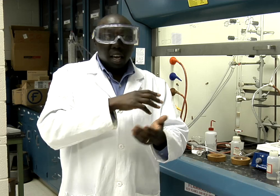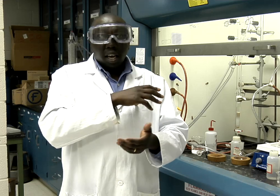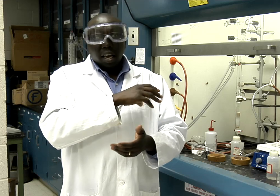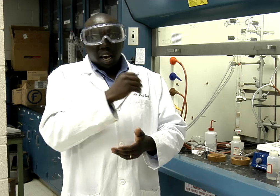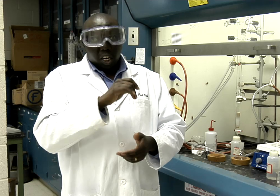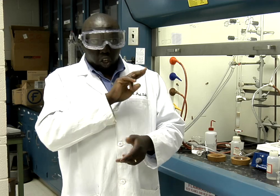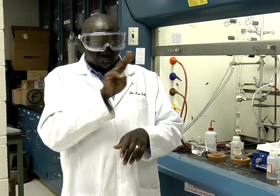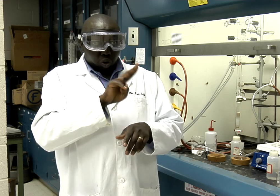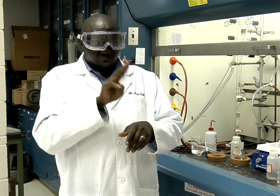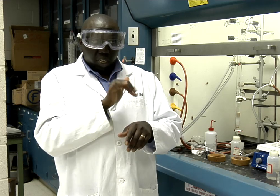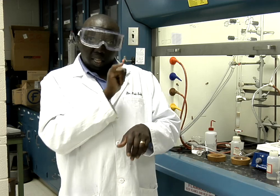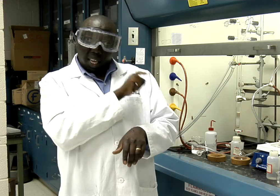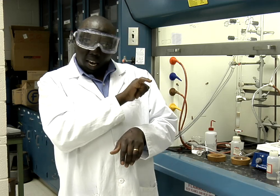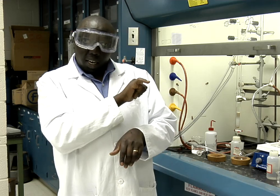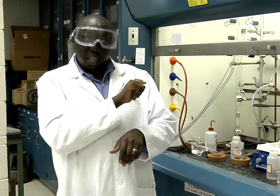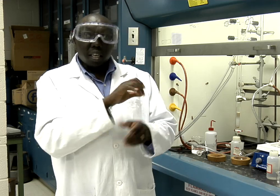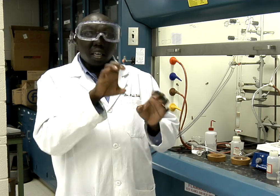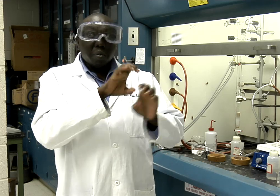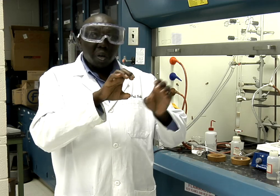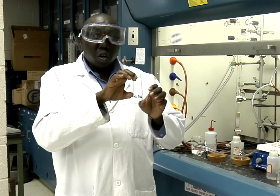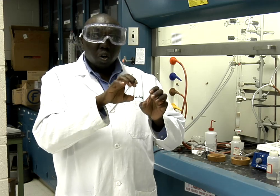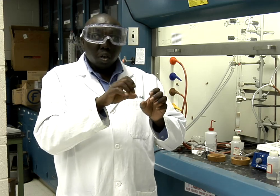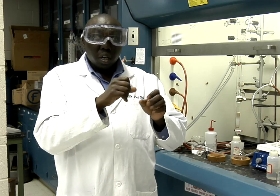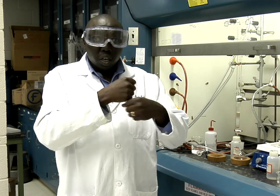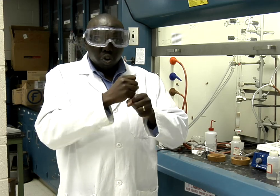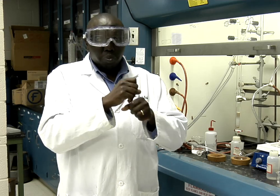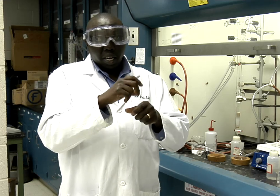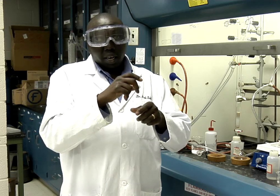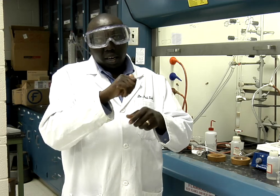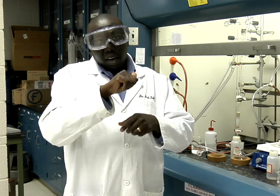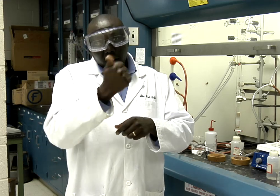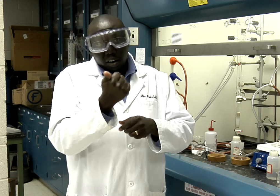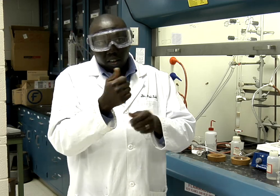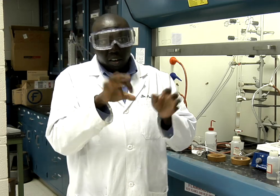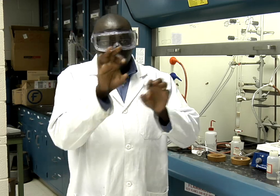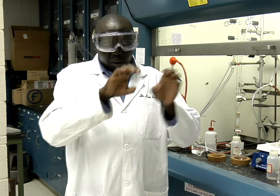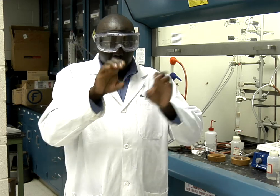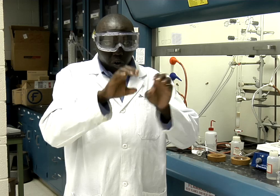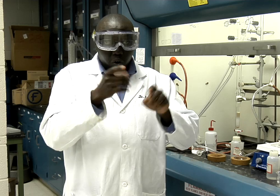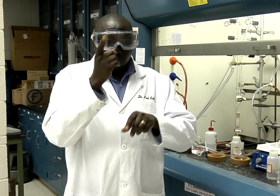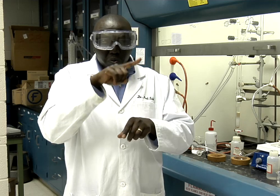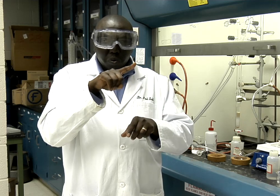and using that chemical to make other compounds